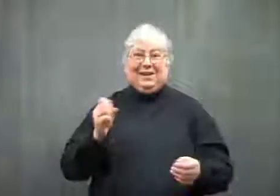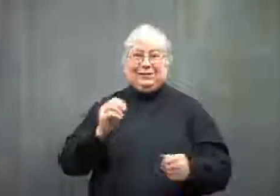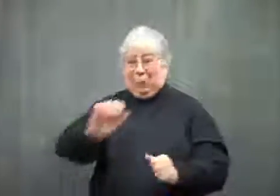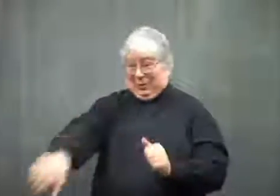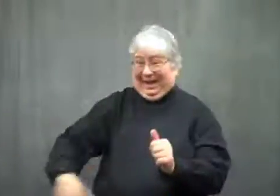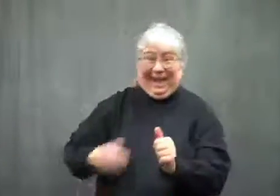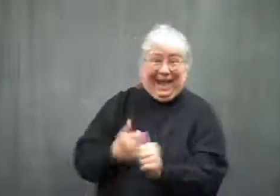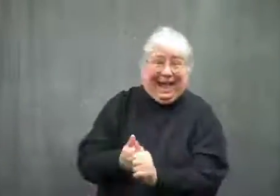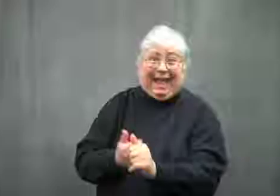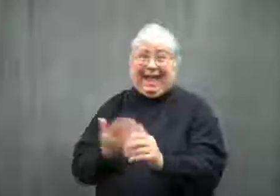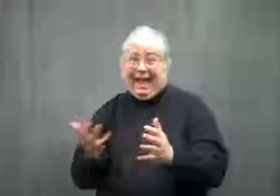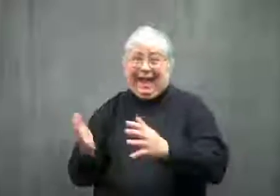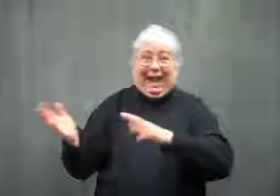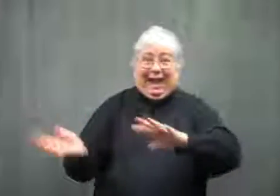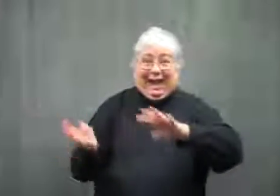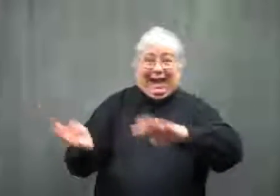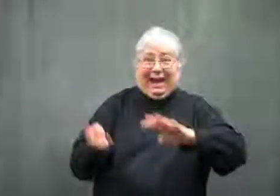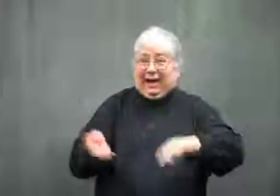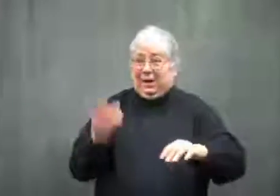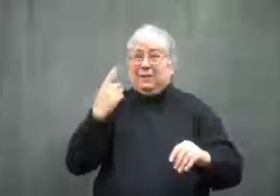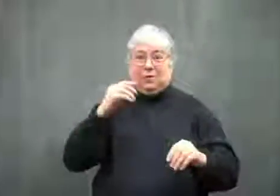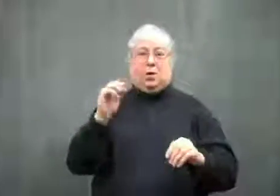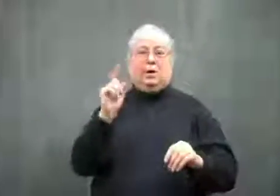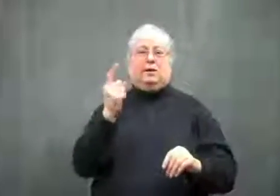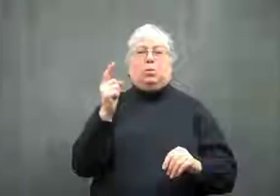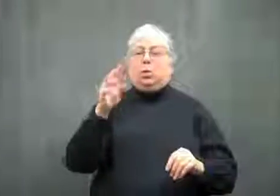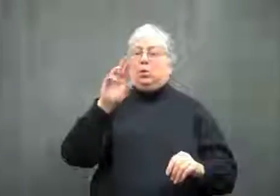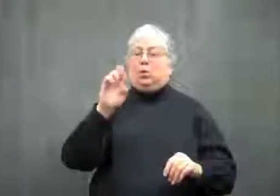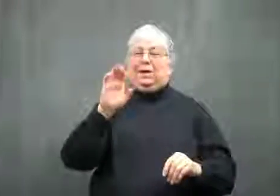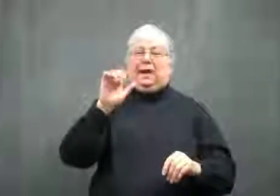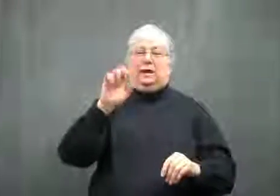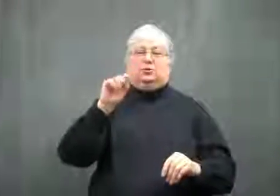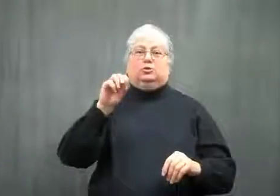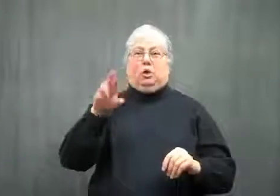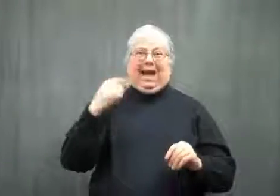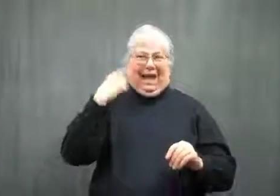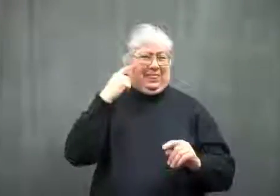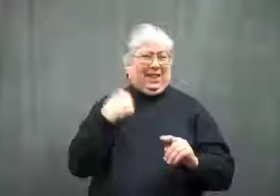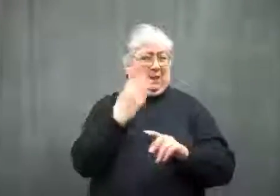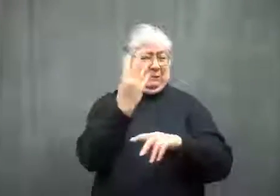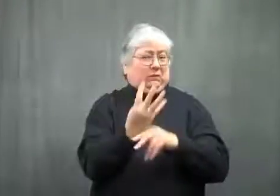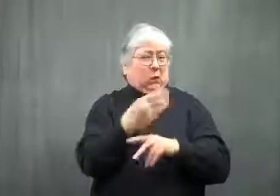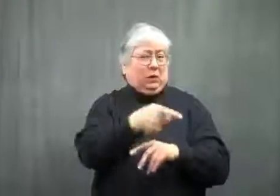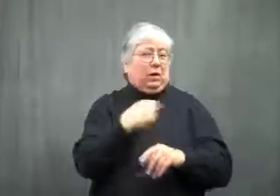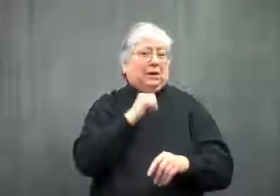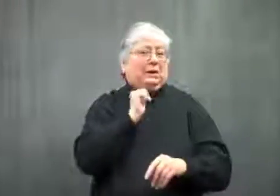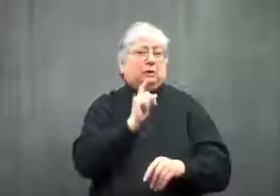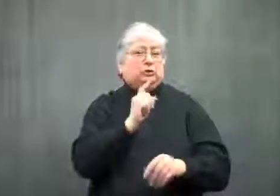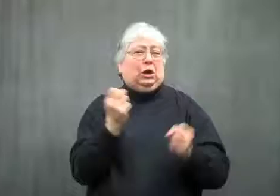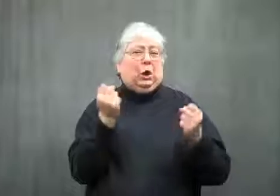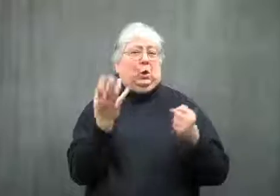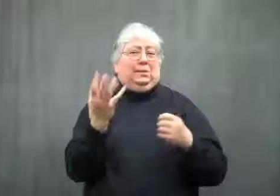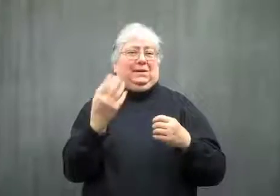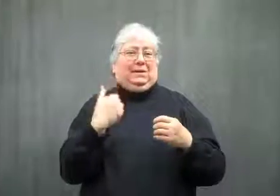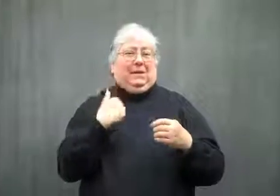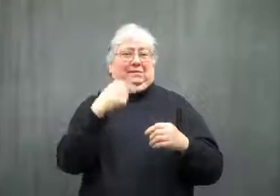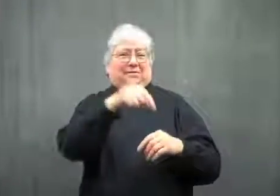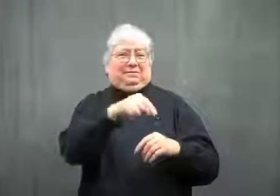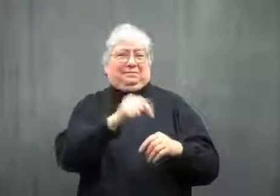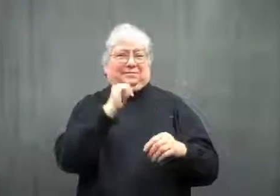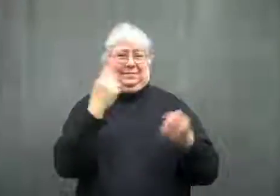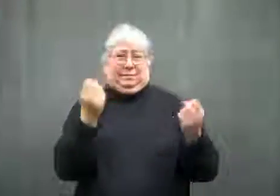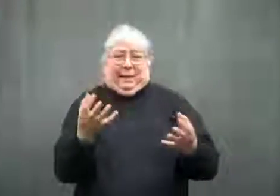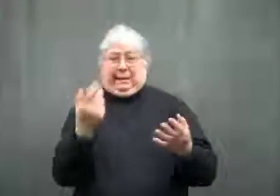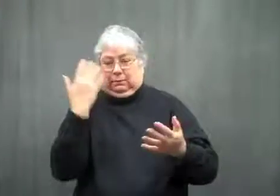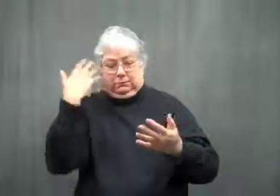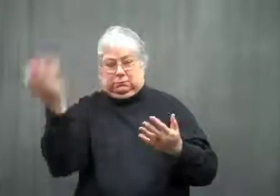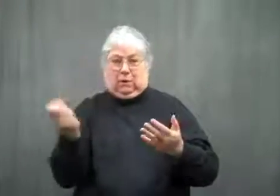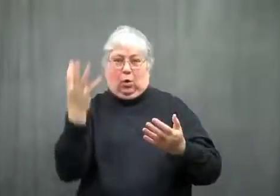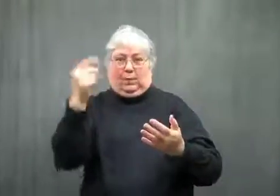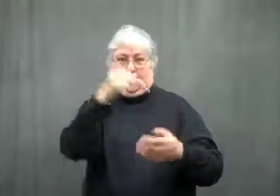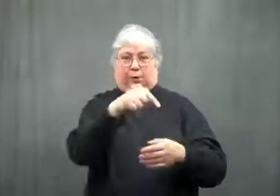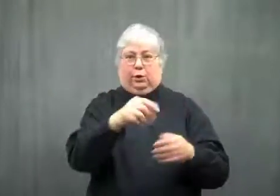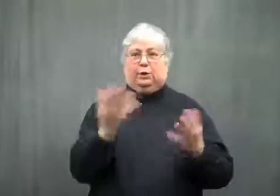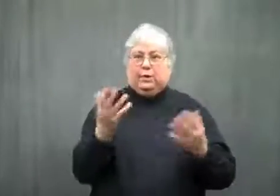So the backup systems for the #1 reactor, I think there are 4 total, I'm not sure.